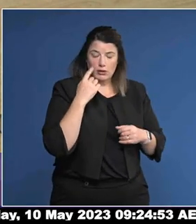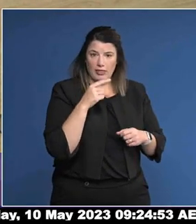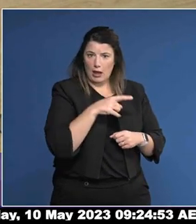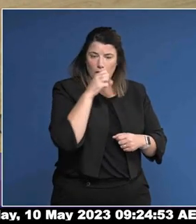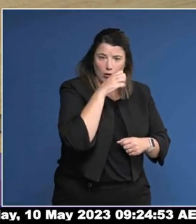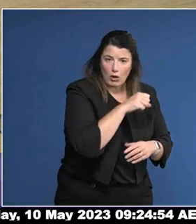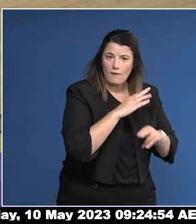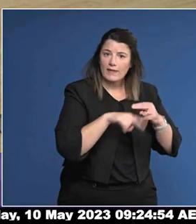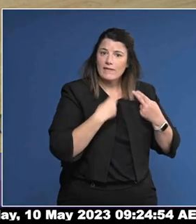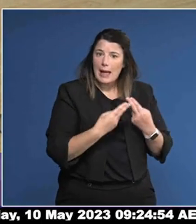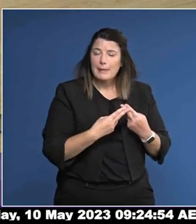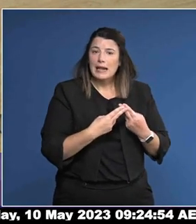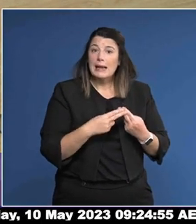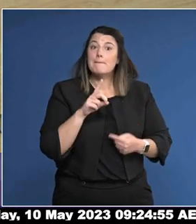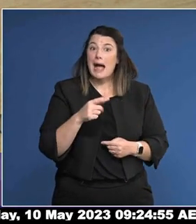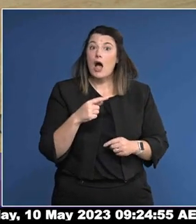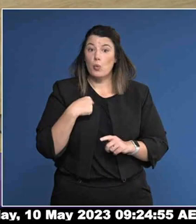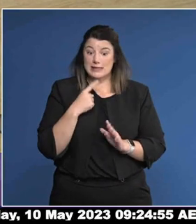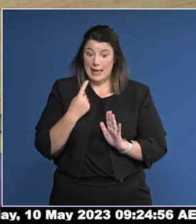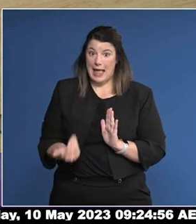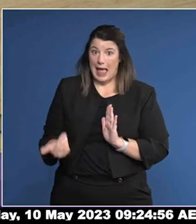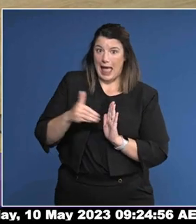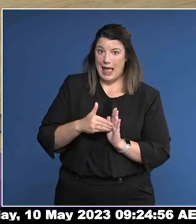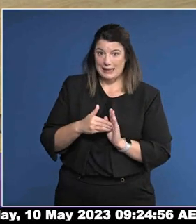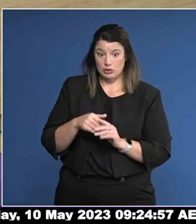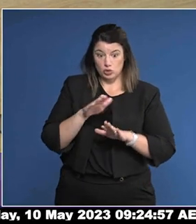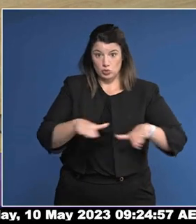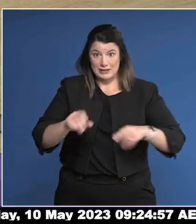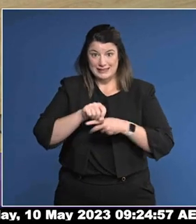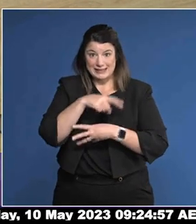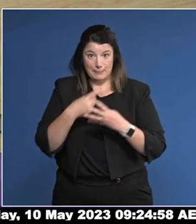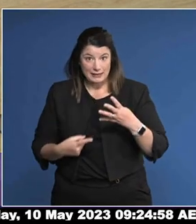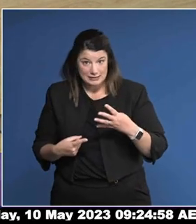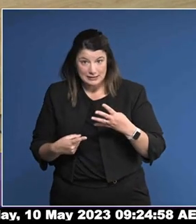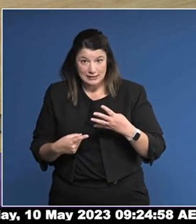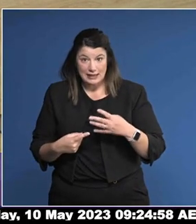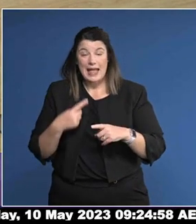with respect to children with disability and in particular intellectual disability arises.